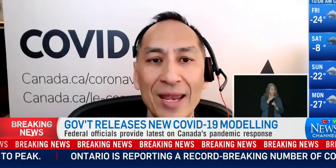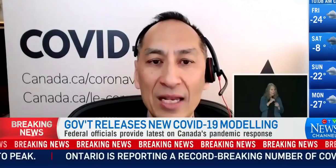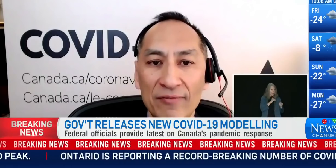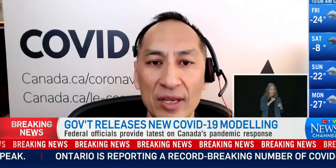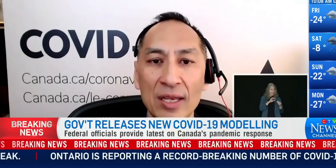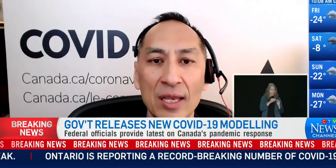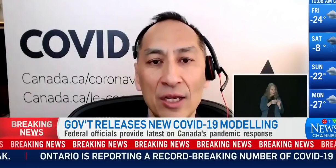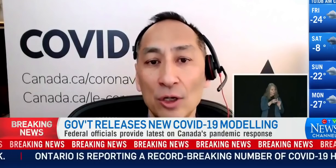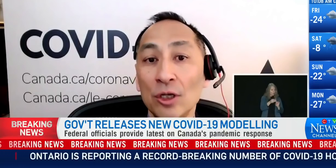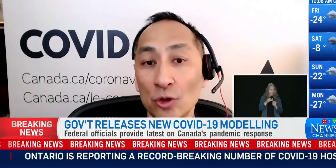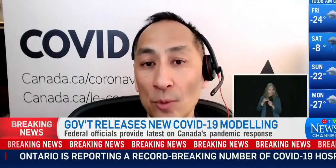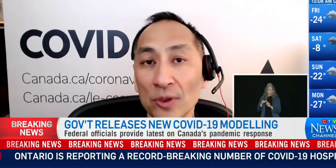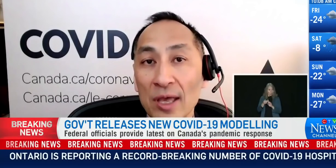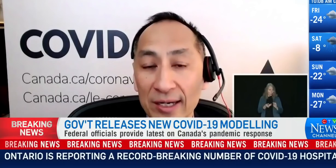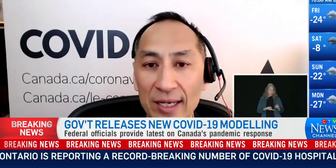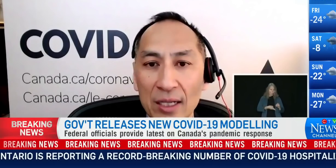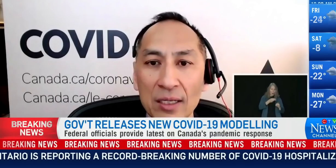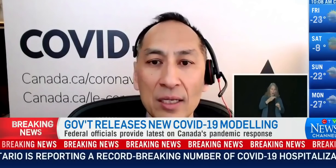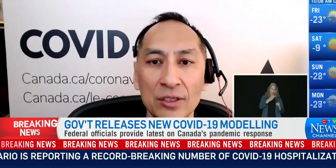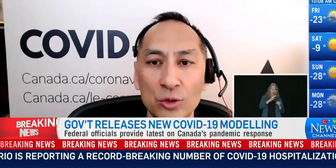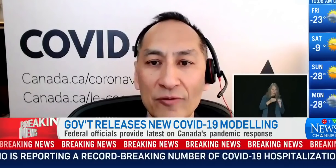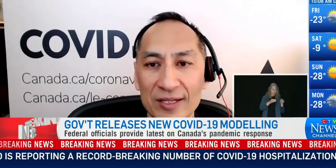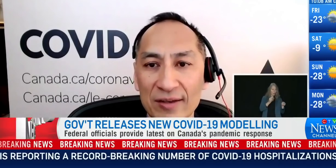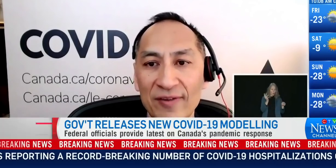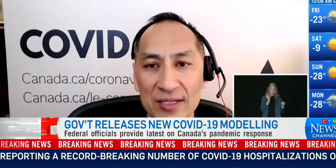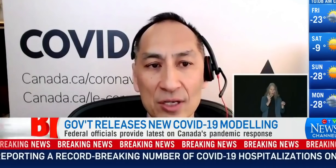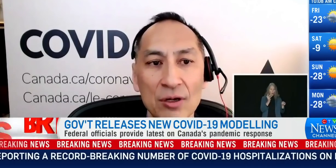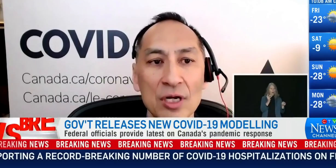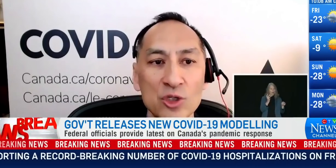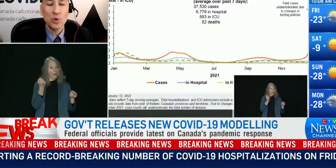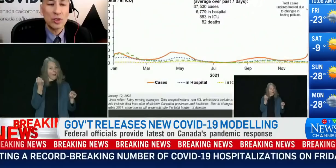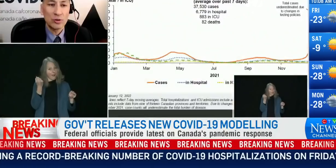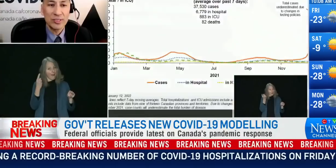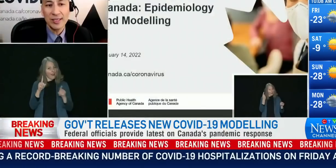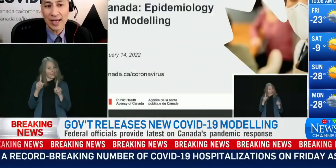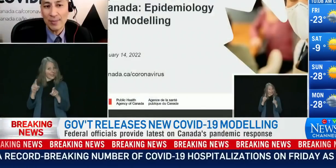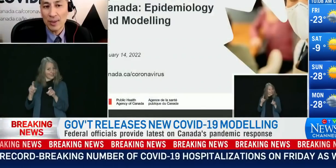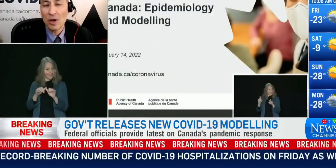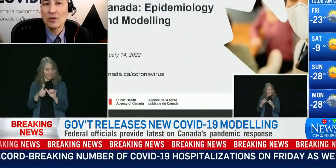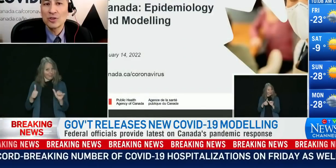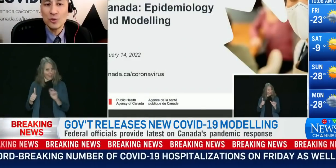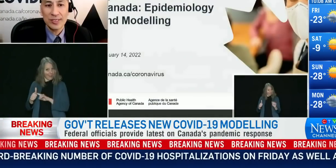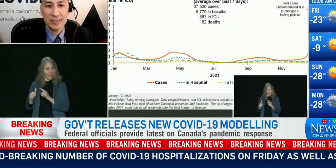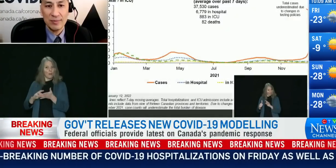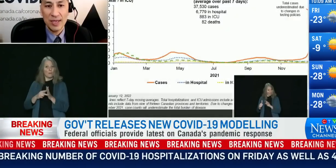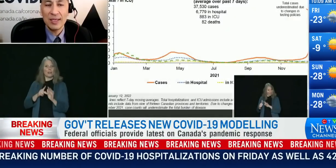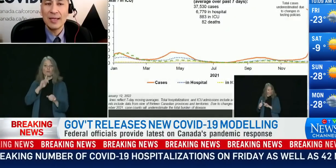CAPACITY IN MANY COUNTRIES. EVEN IF A FEW INDICATORS LIKE